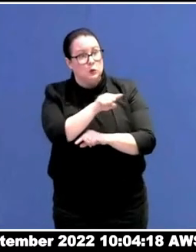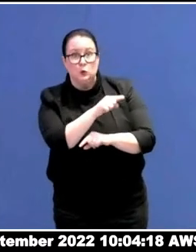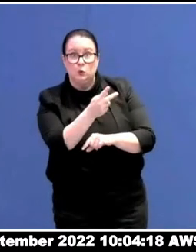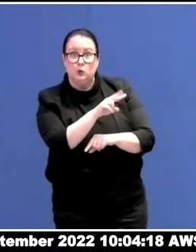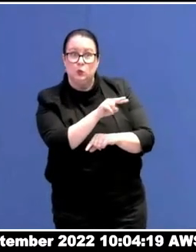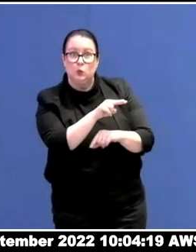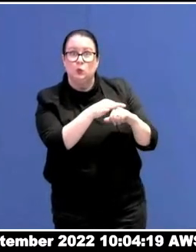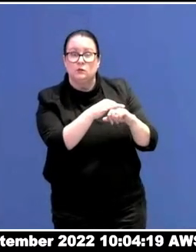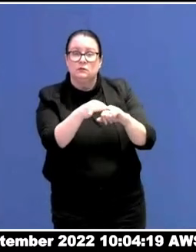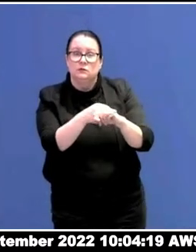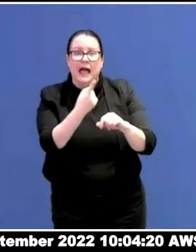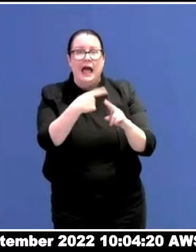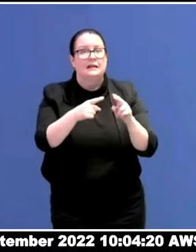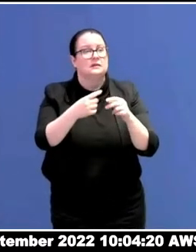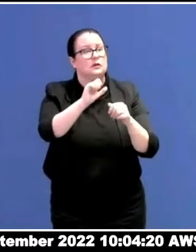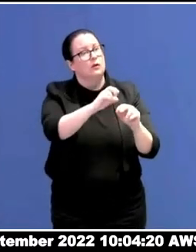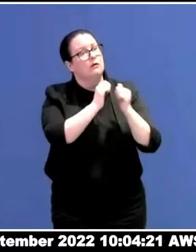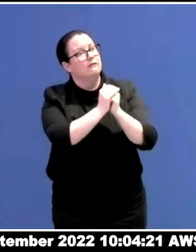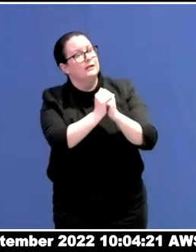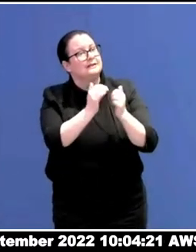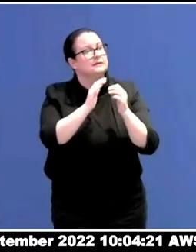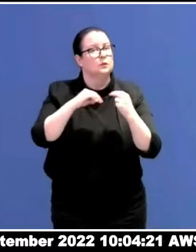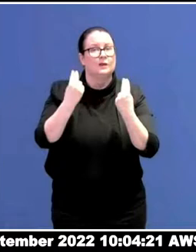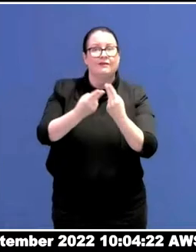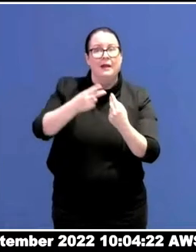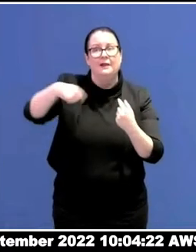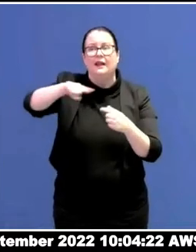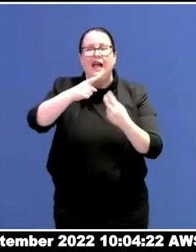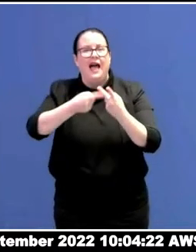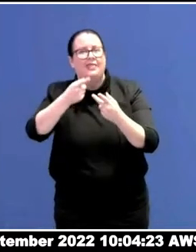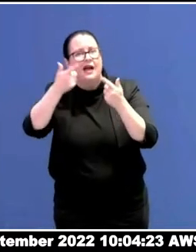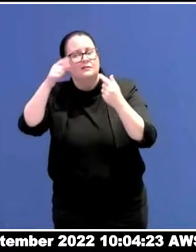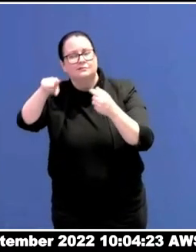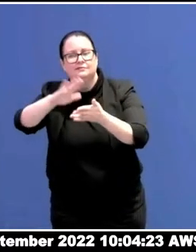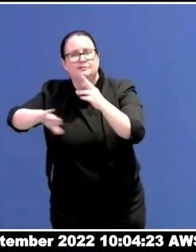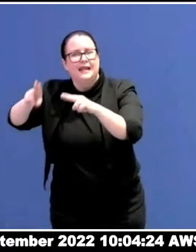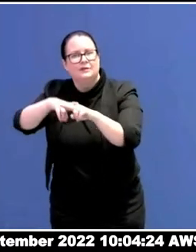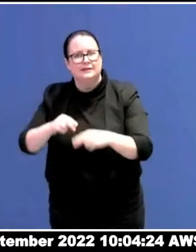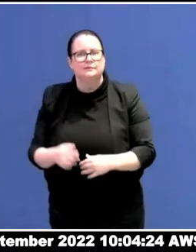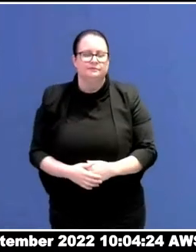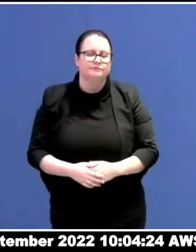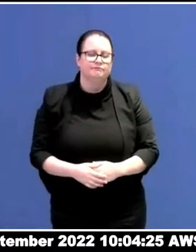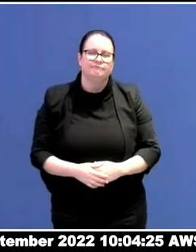Very much so. We were mainly associating with other parents that had children with